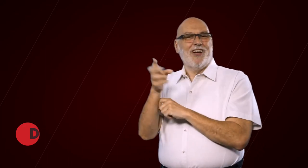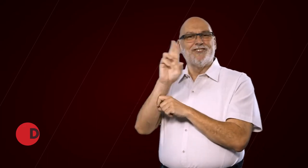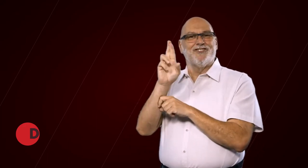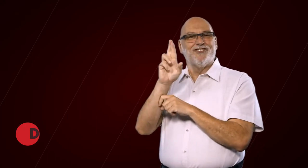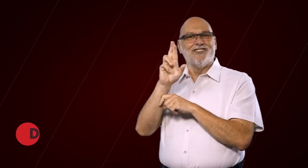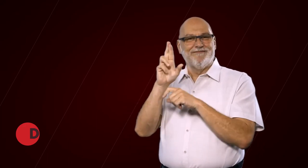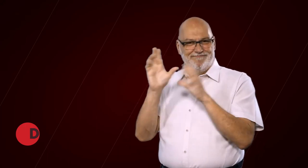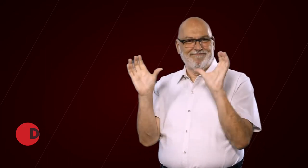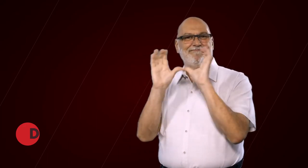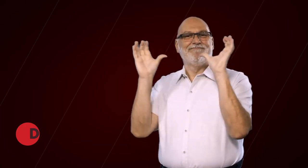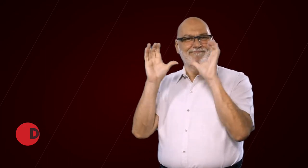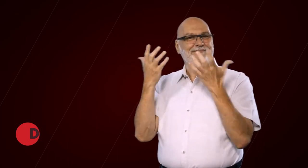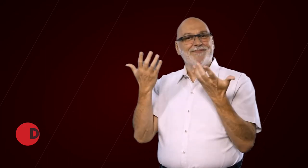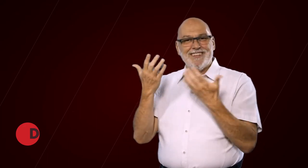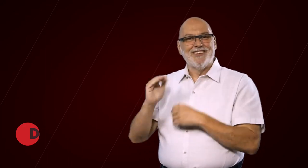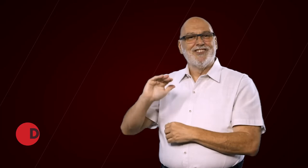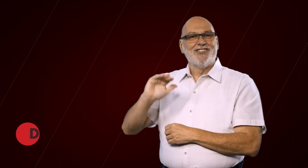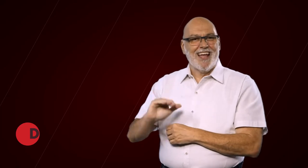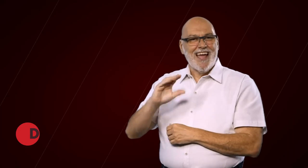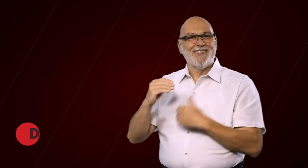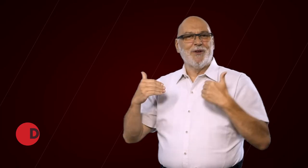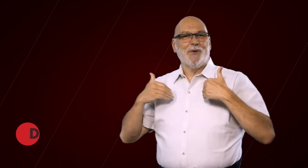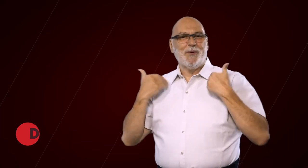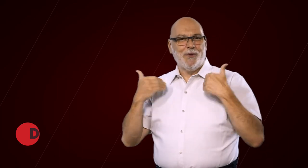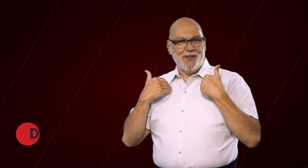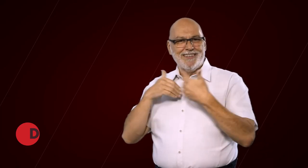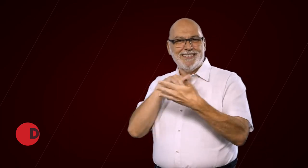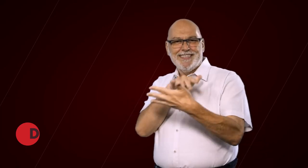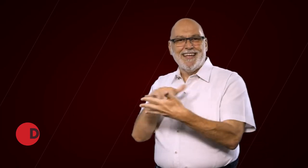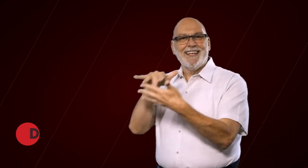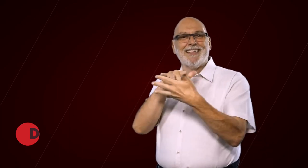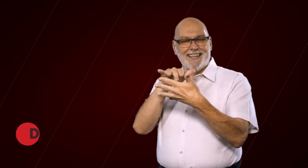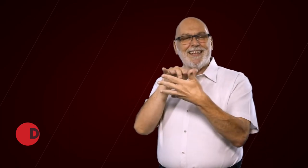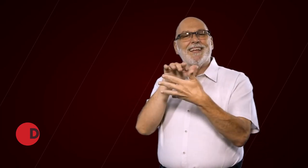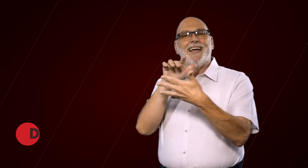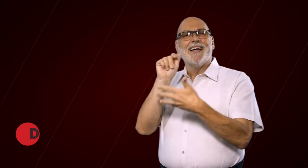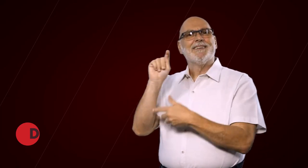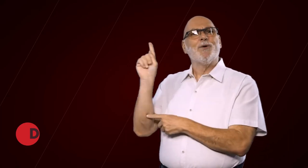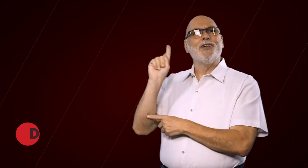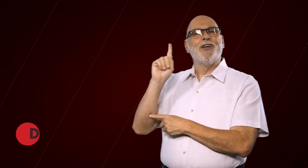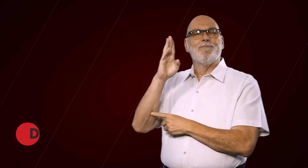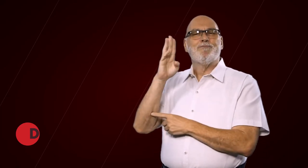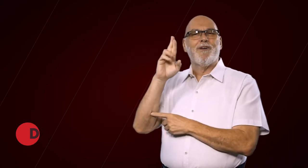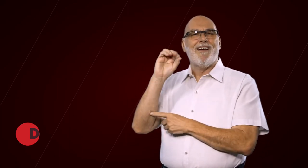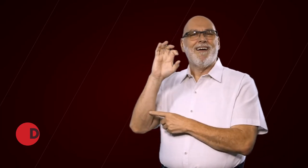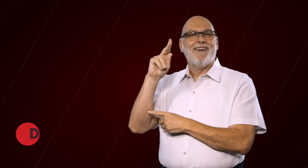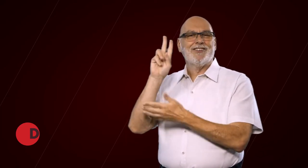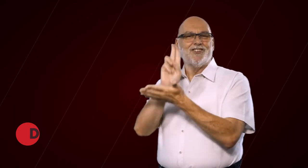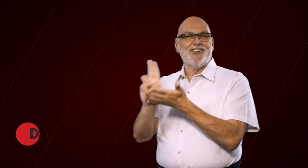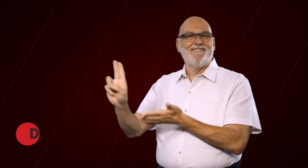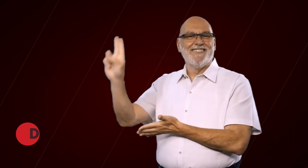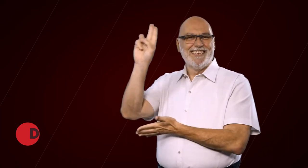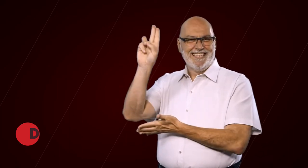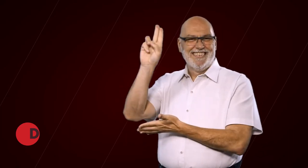in Child and Youth Studies at Brock University.